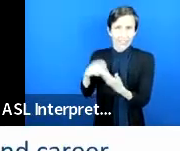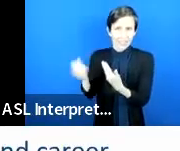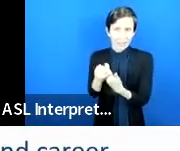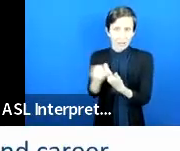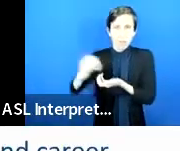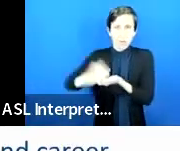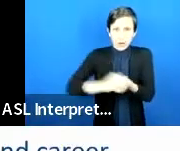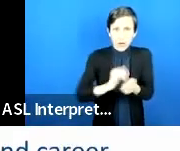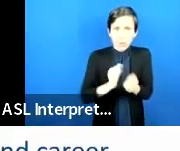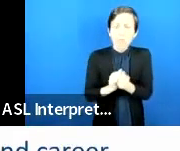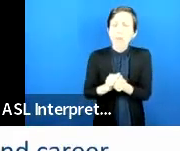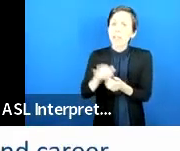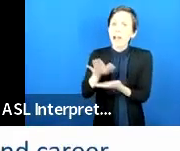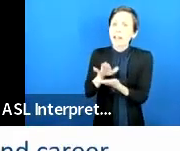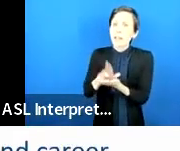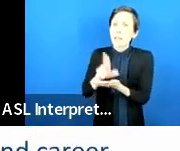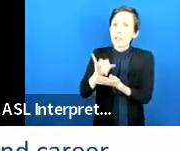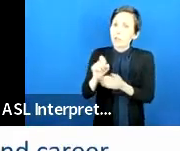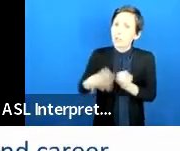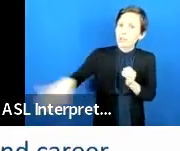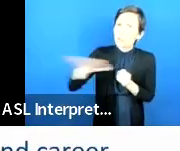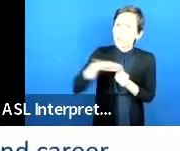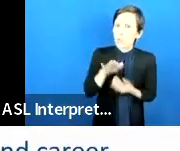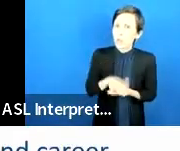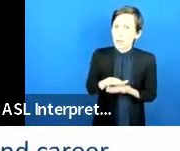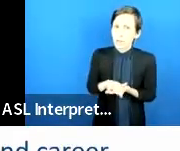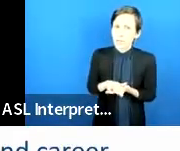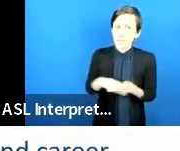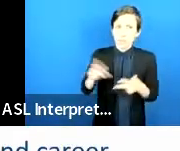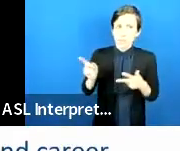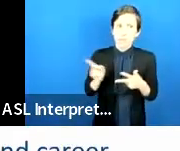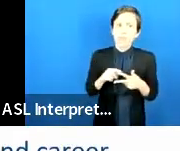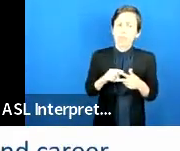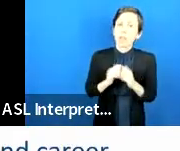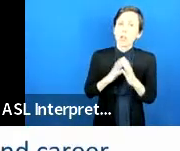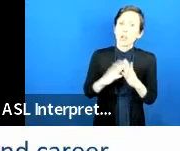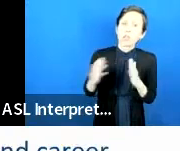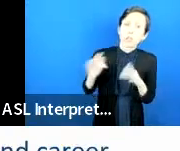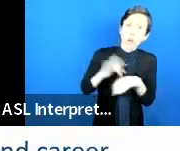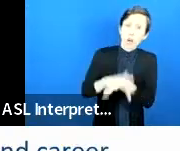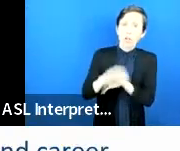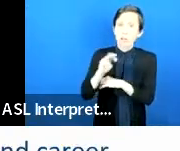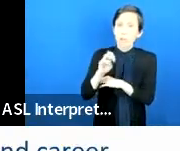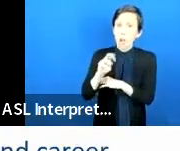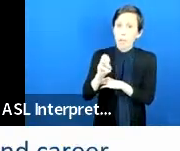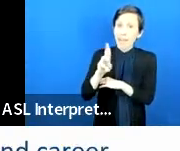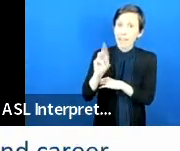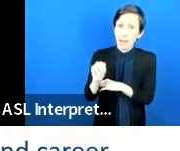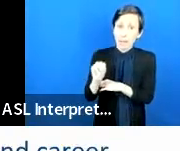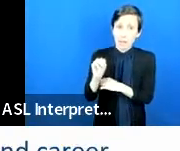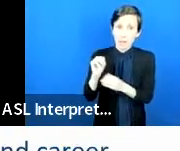and support units across campus. Launching the early momentum program to support students in developing course loads